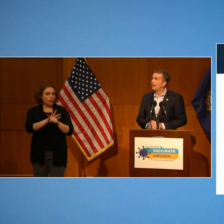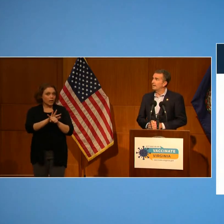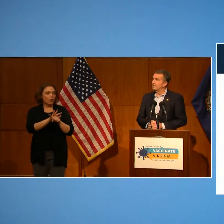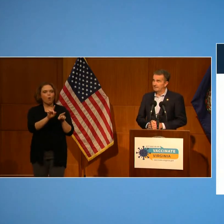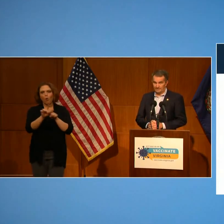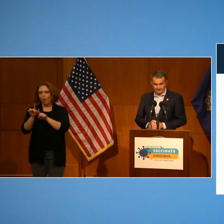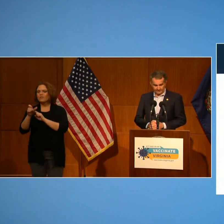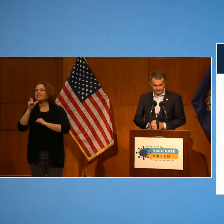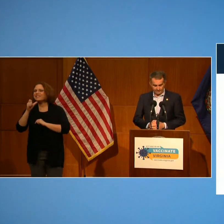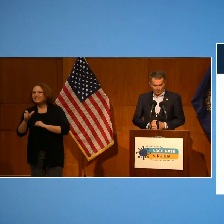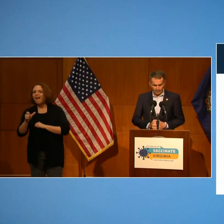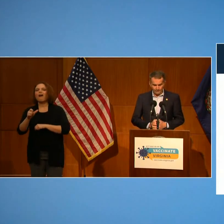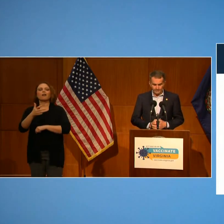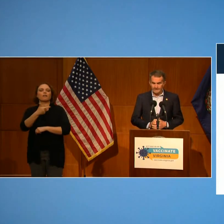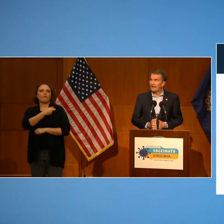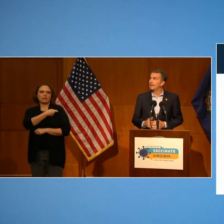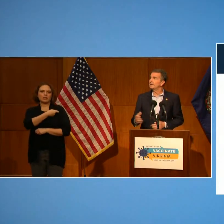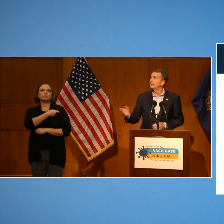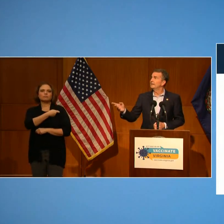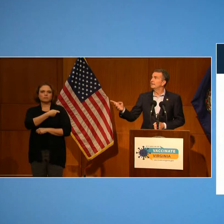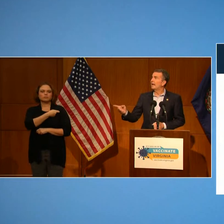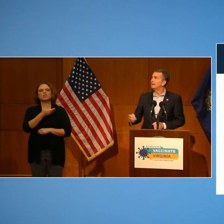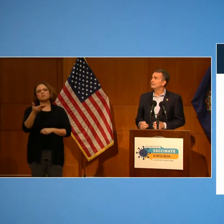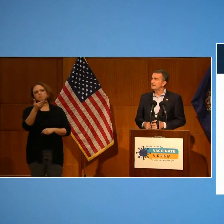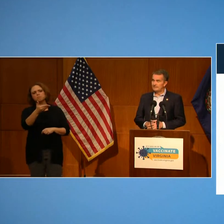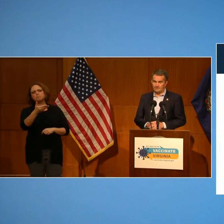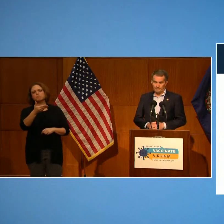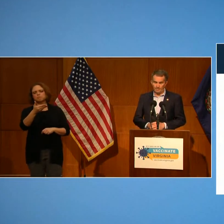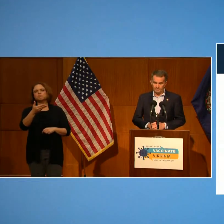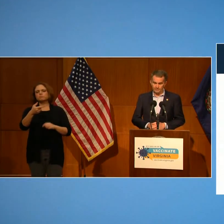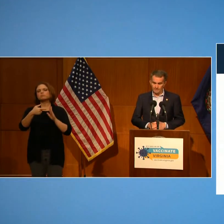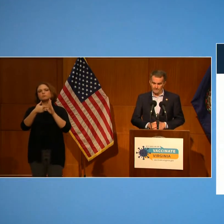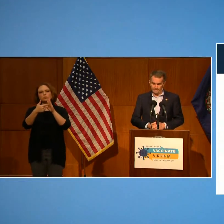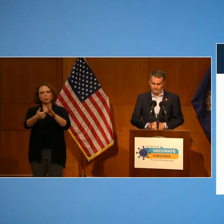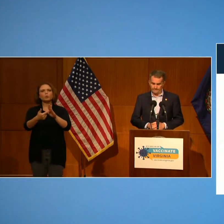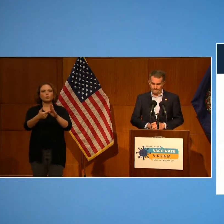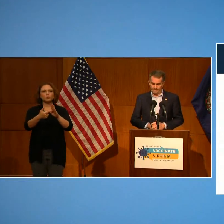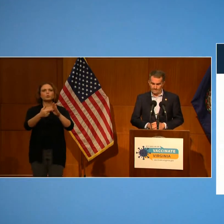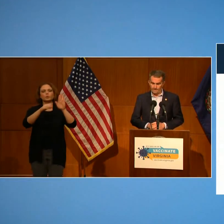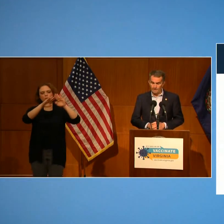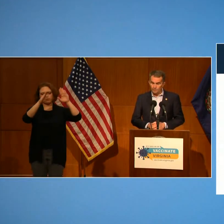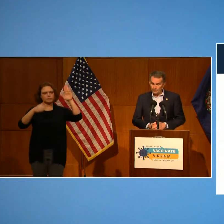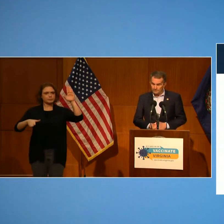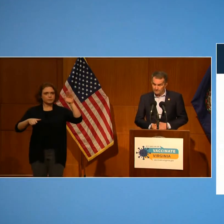UNVACCINATED. HERE IS THE TREND